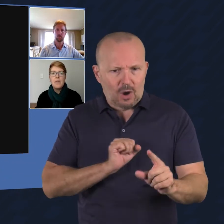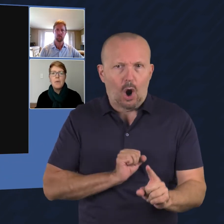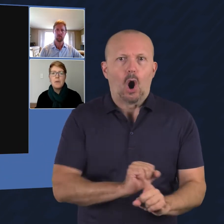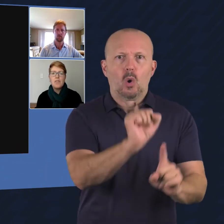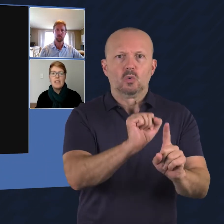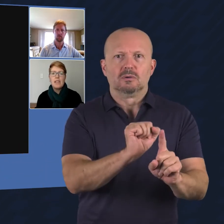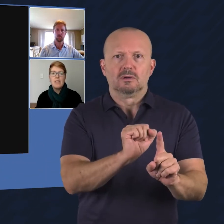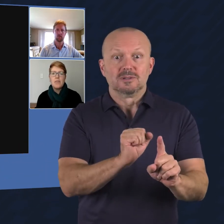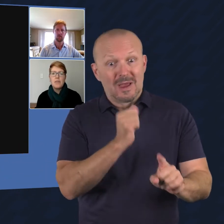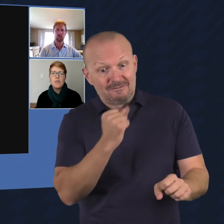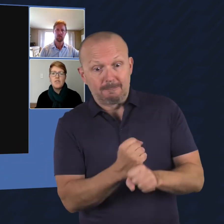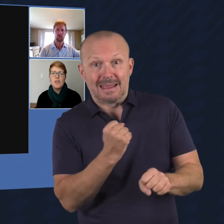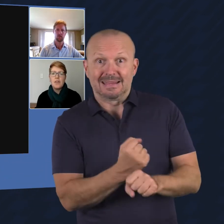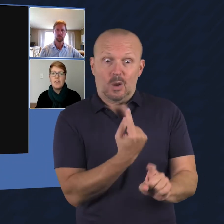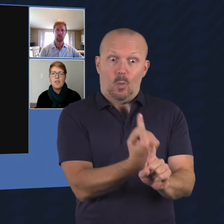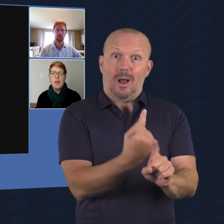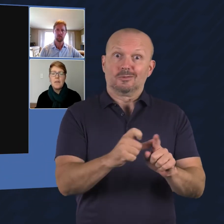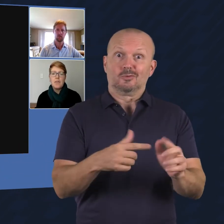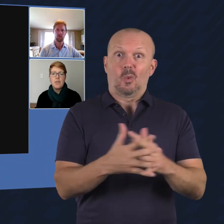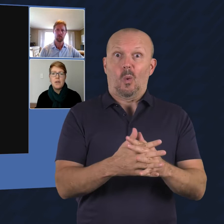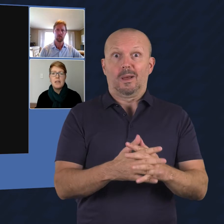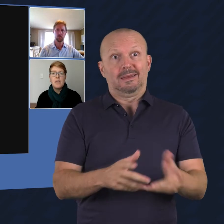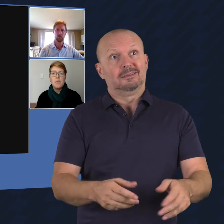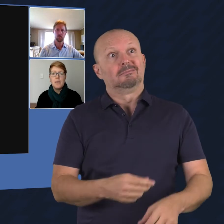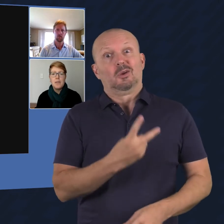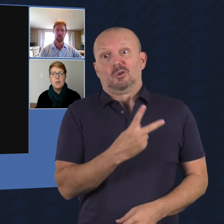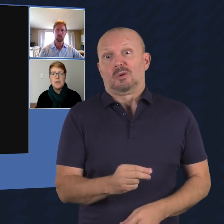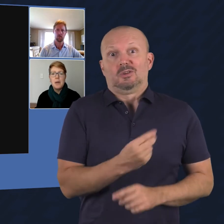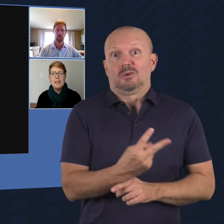So, there are real challenges to ensure that a DAW session created in 2021